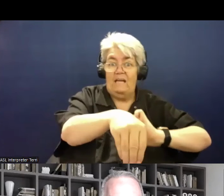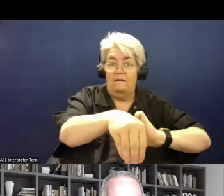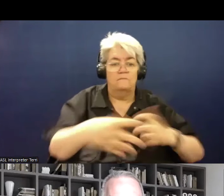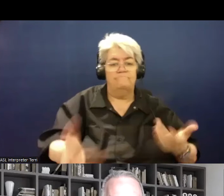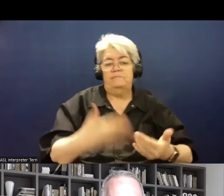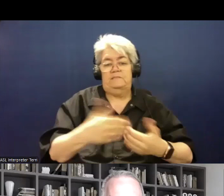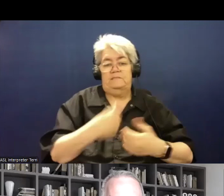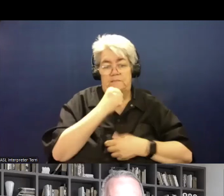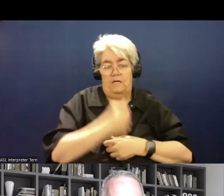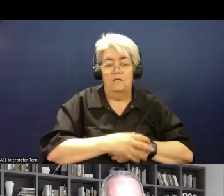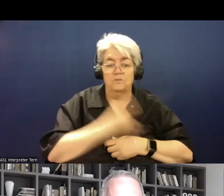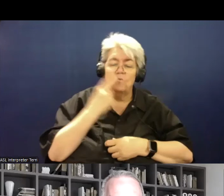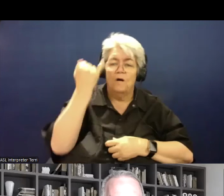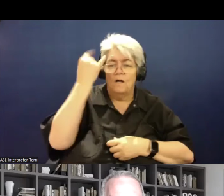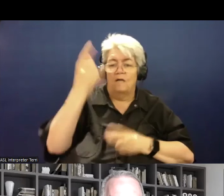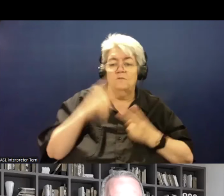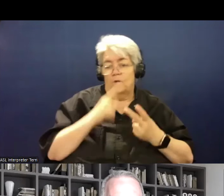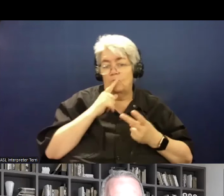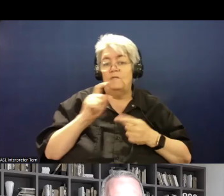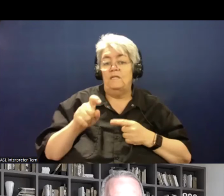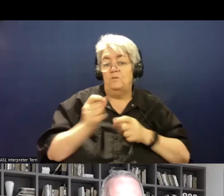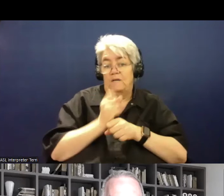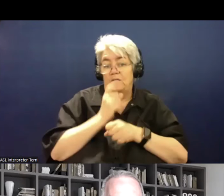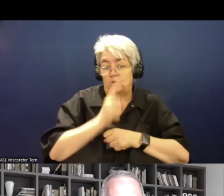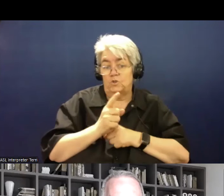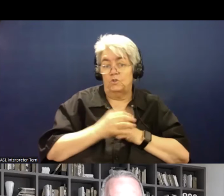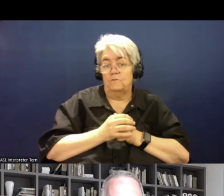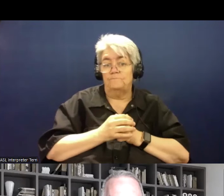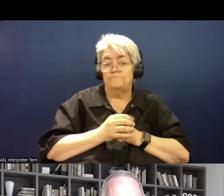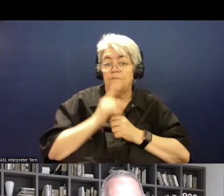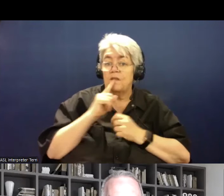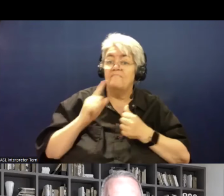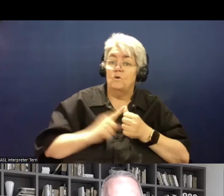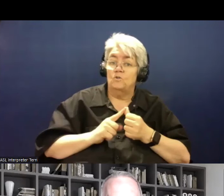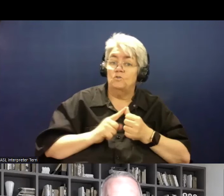FIRST OF ALL, YOU NEED TO MAKE SURE THAT YOUR OWN TEAM